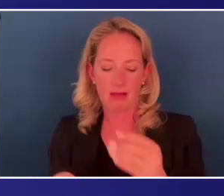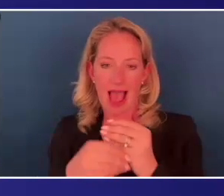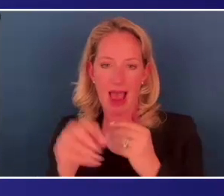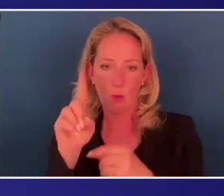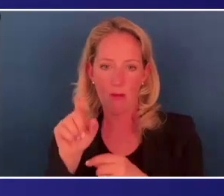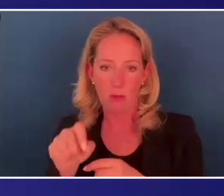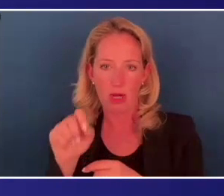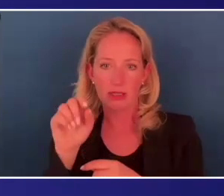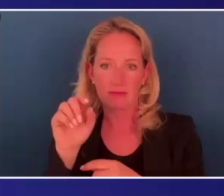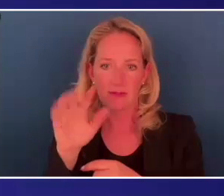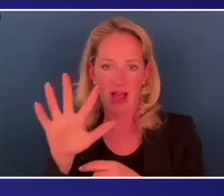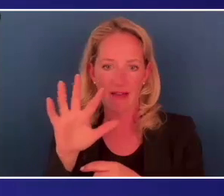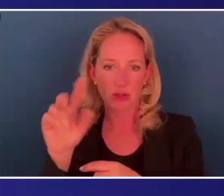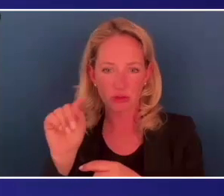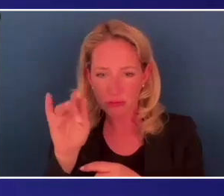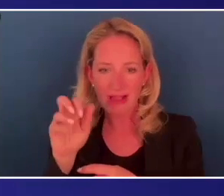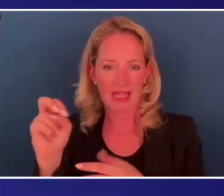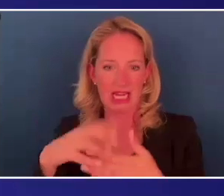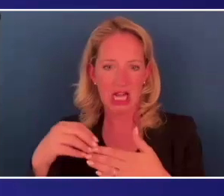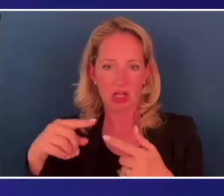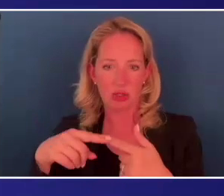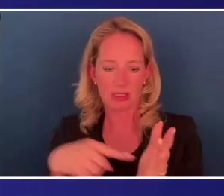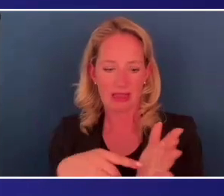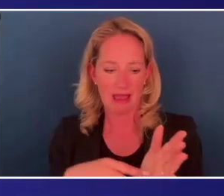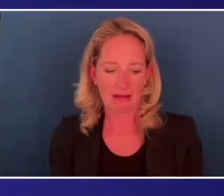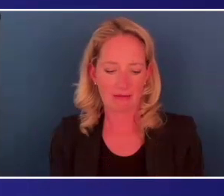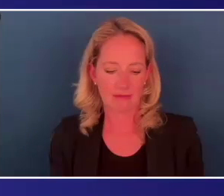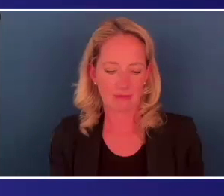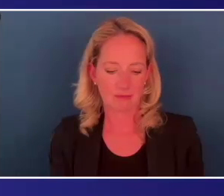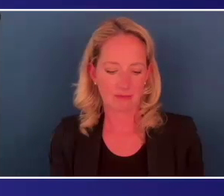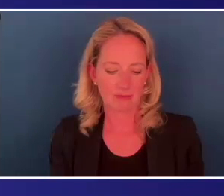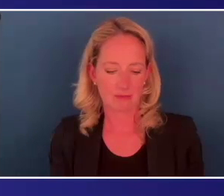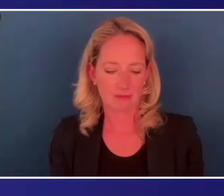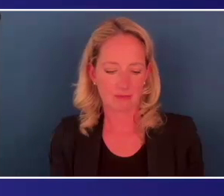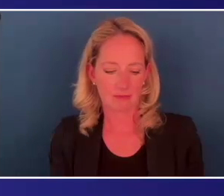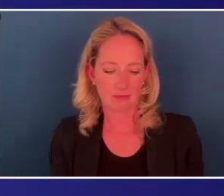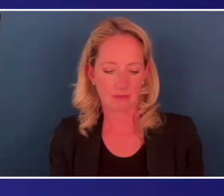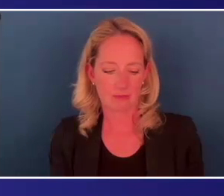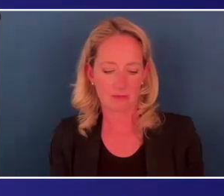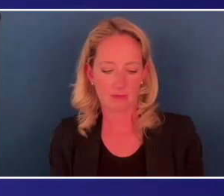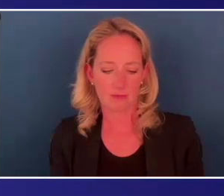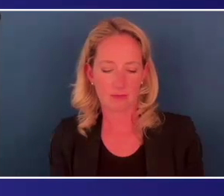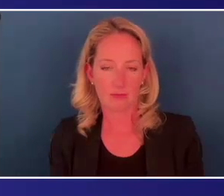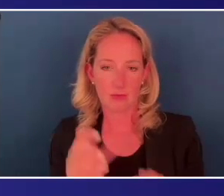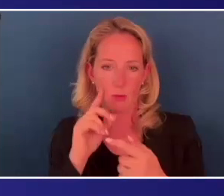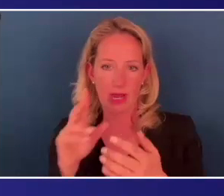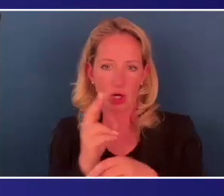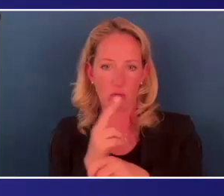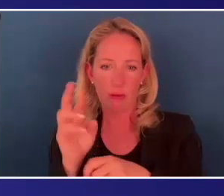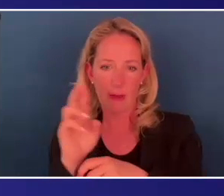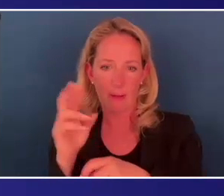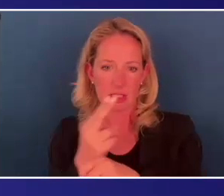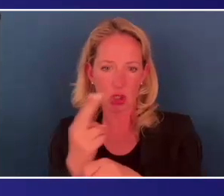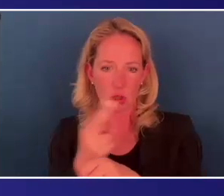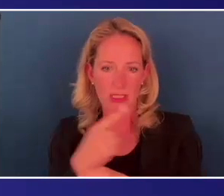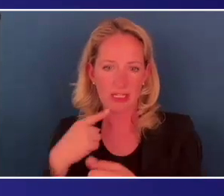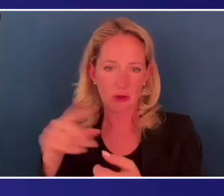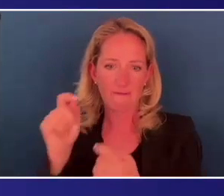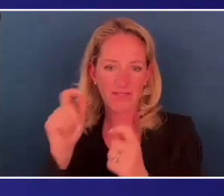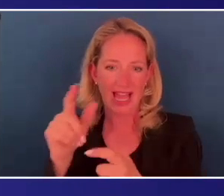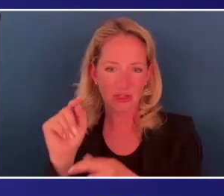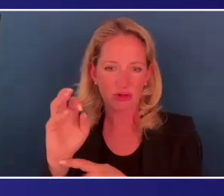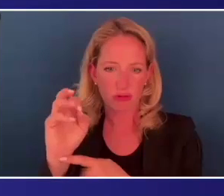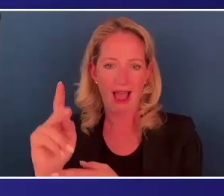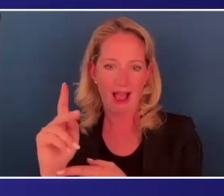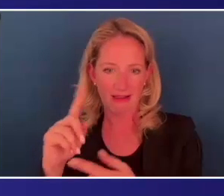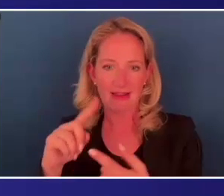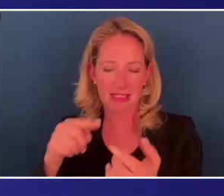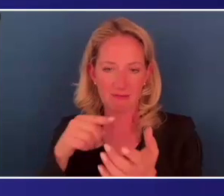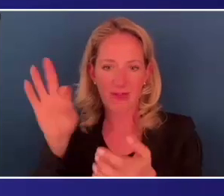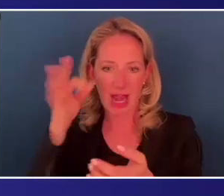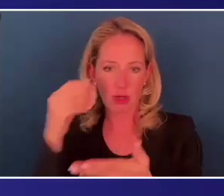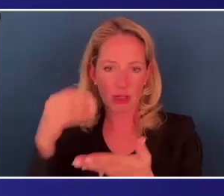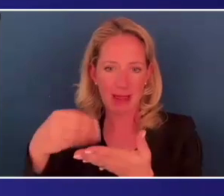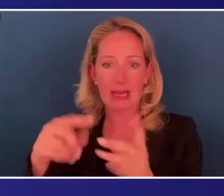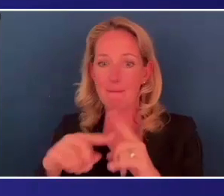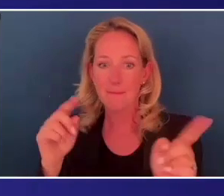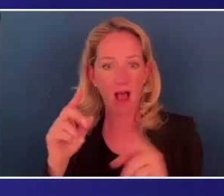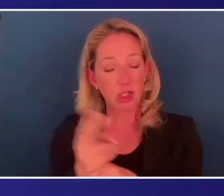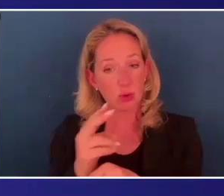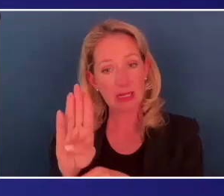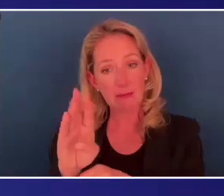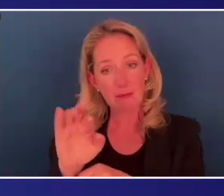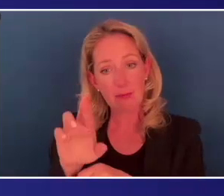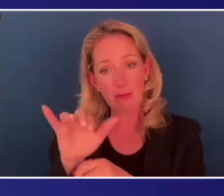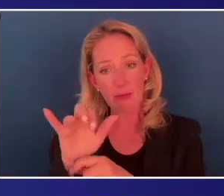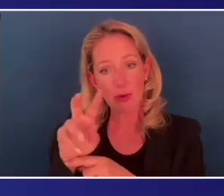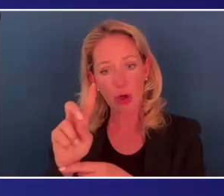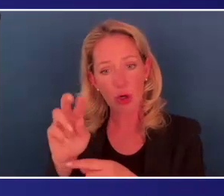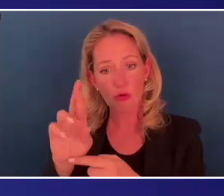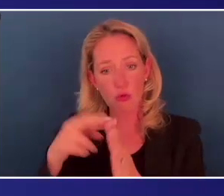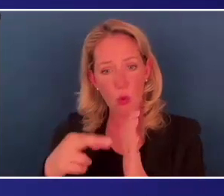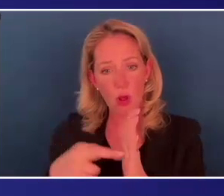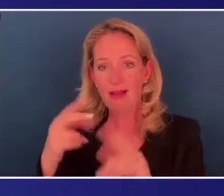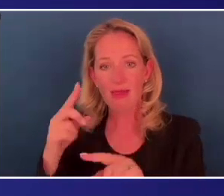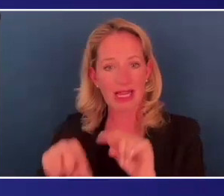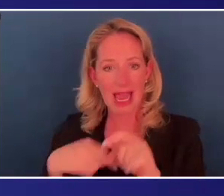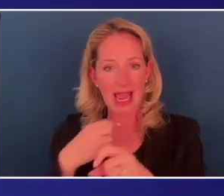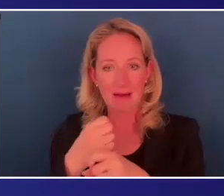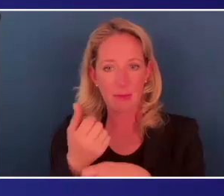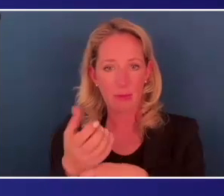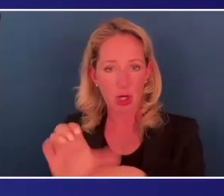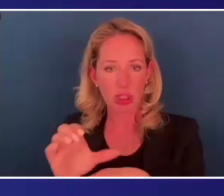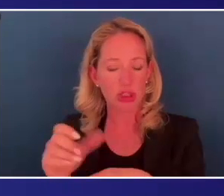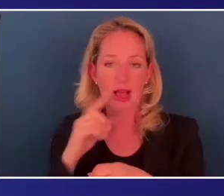Our deficit. Republicans are using the budget. Reconciliation to fast track federal spending, but under the bird rule, they cannot push unrelated policy changes like altering statutory programs such as IVR.